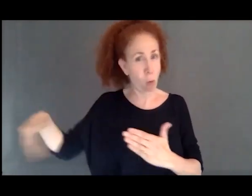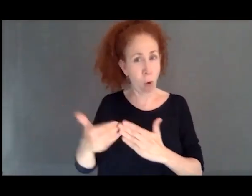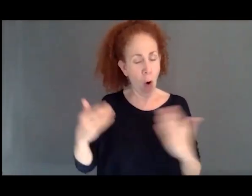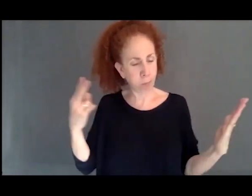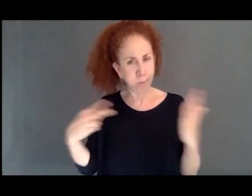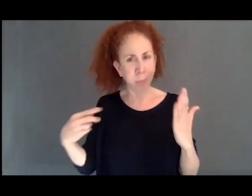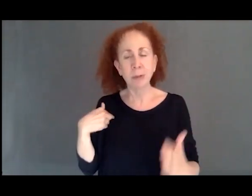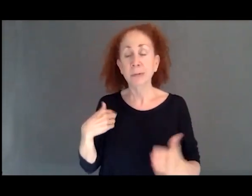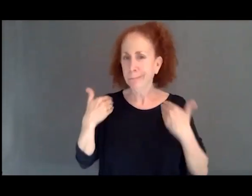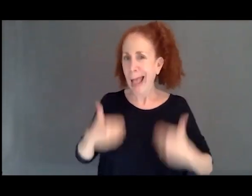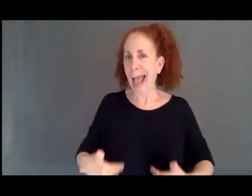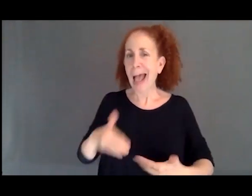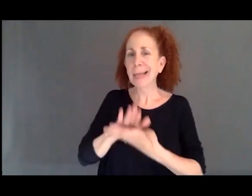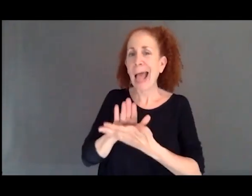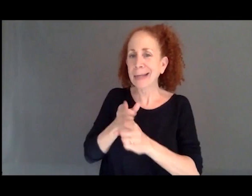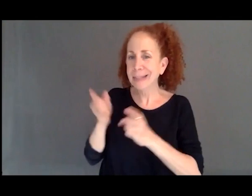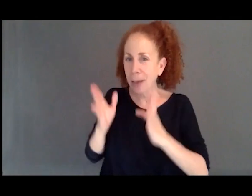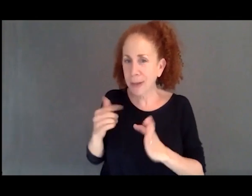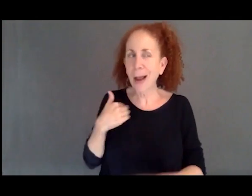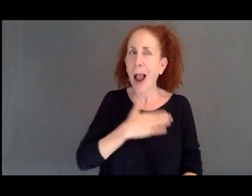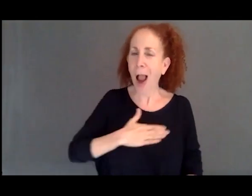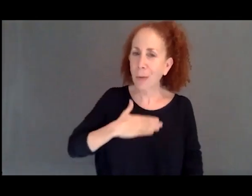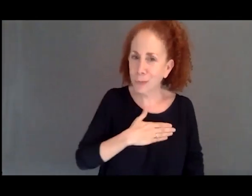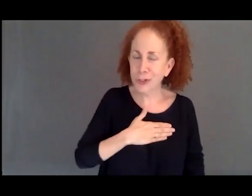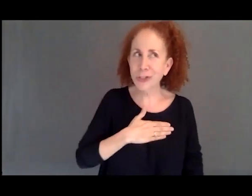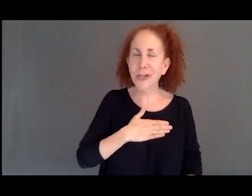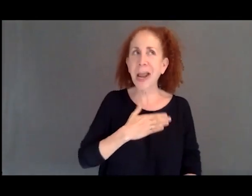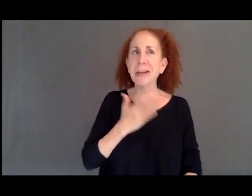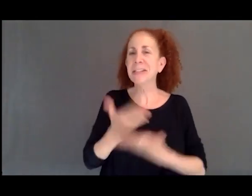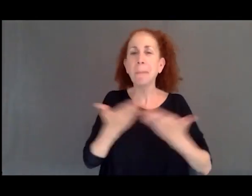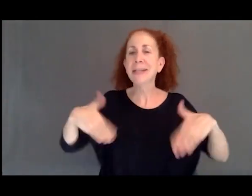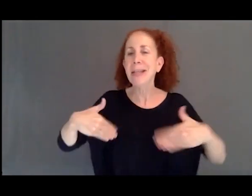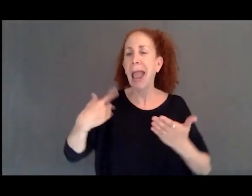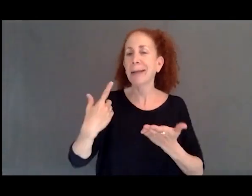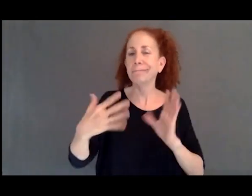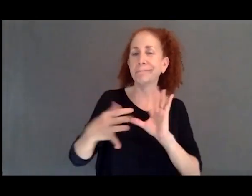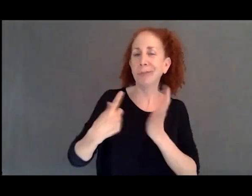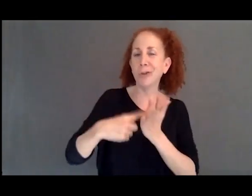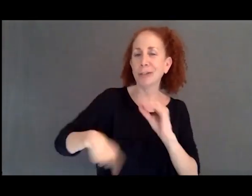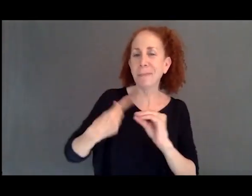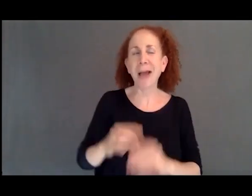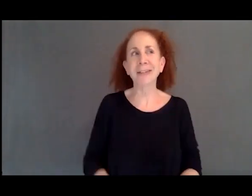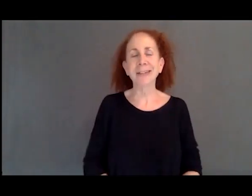appreciate, as an academic, among the things that have been said, the way that you have been bridging what